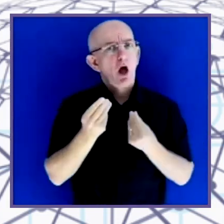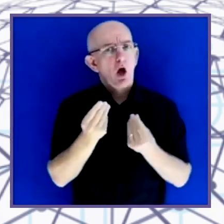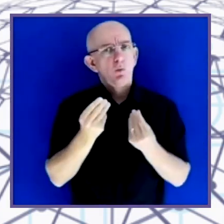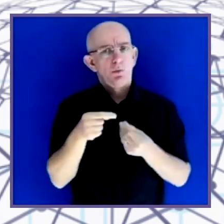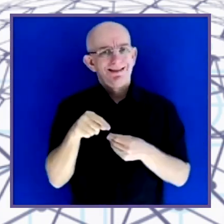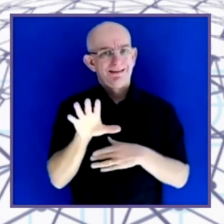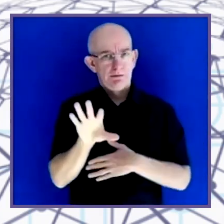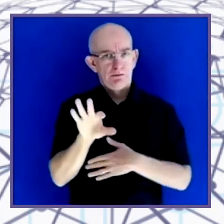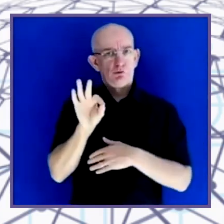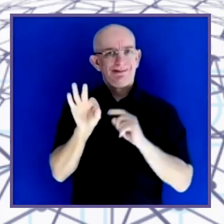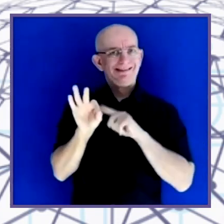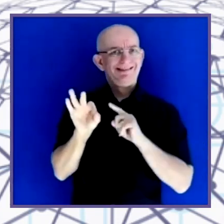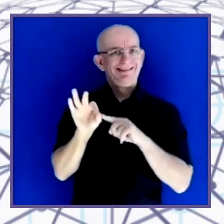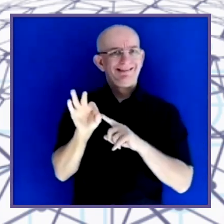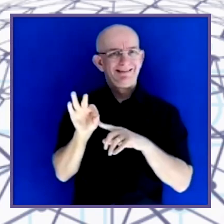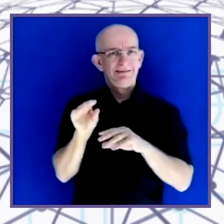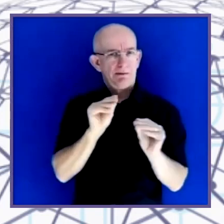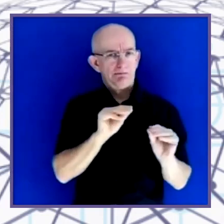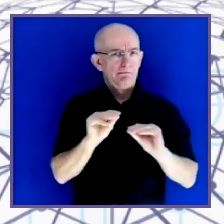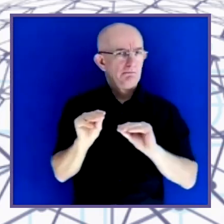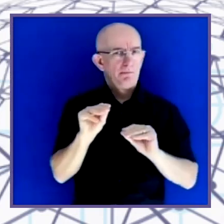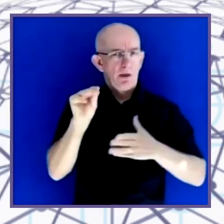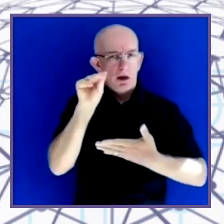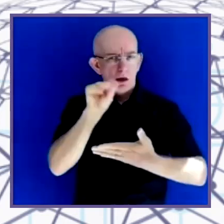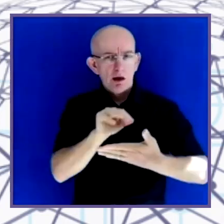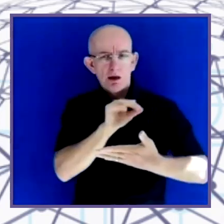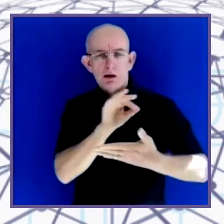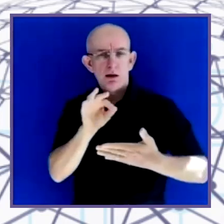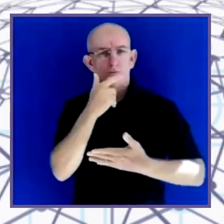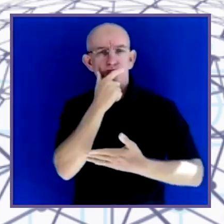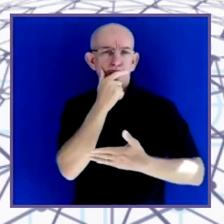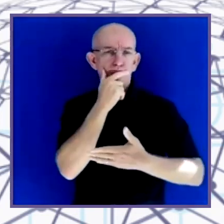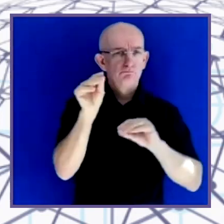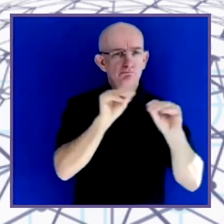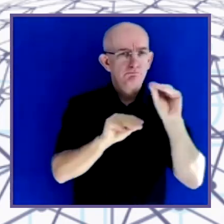So that is a critically important aspect of work that we need to think about as we move